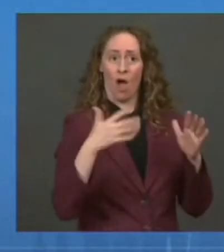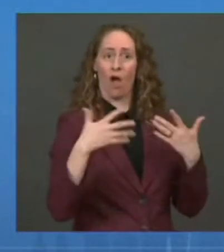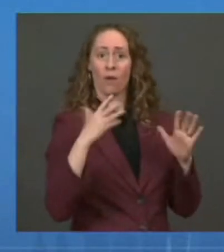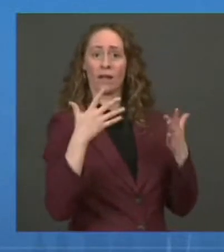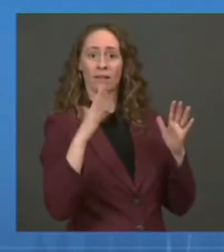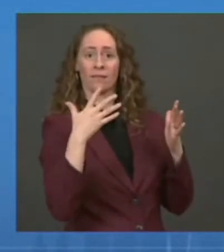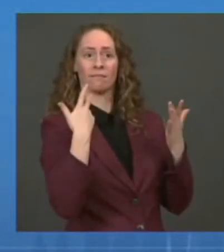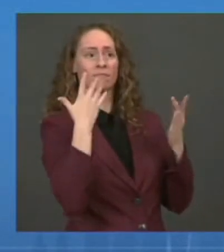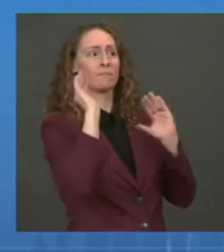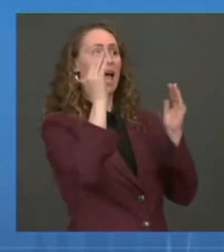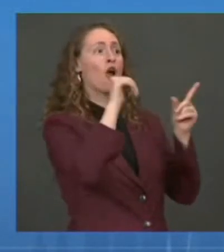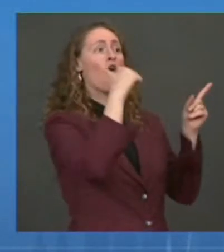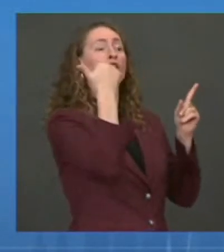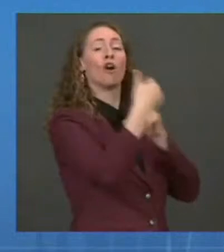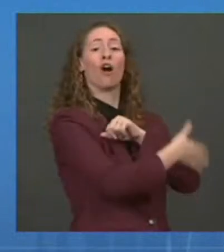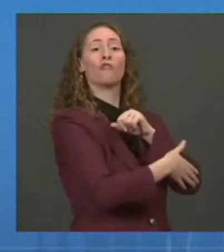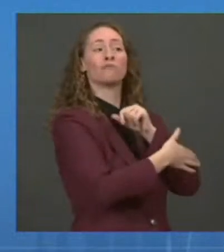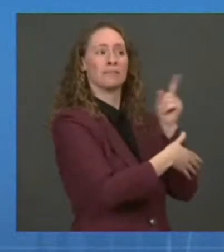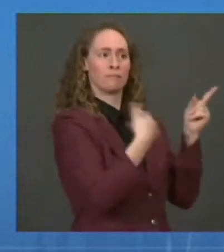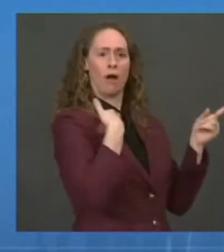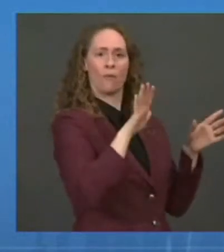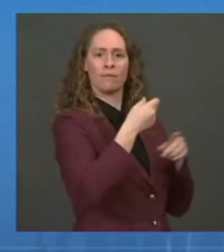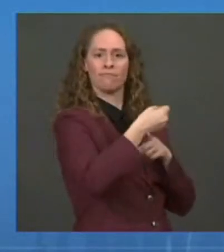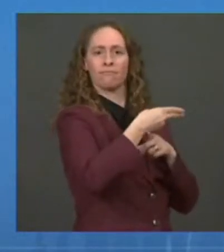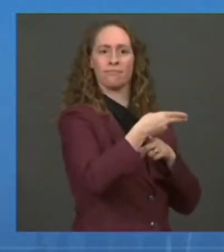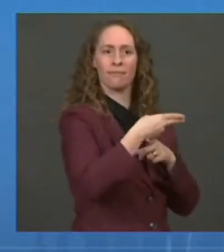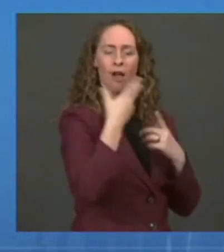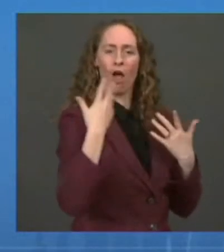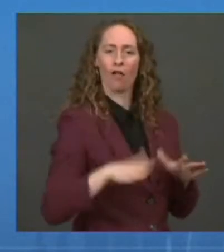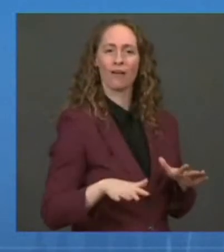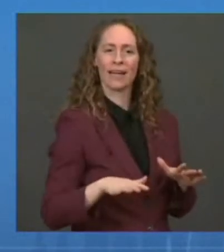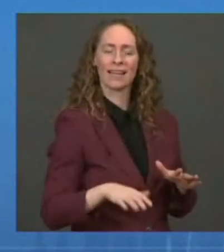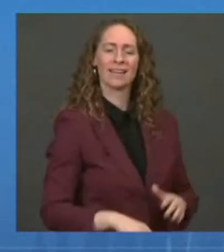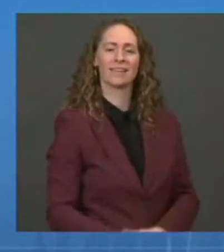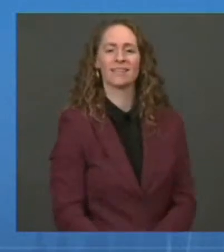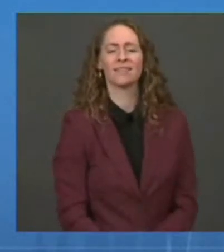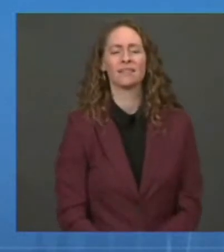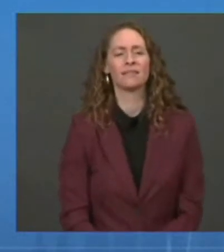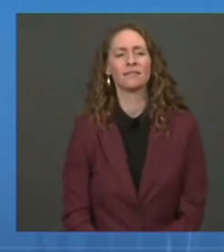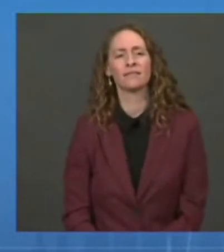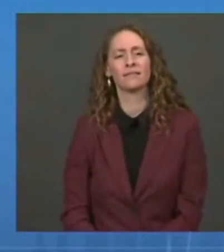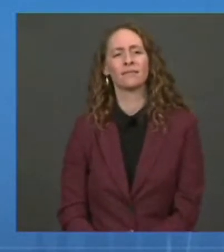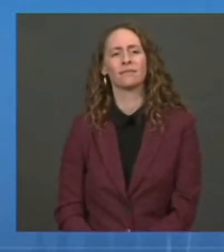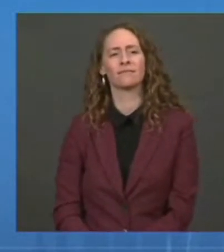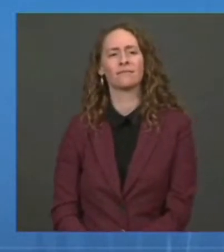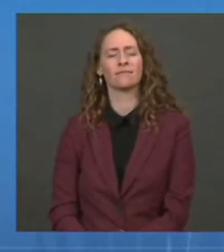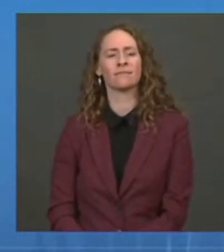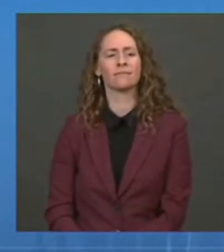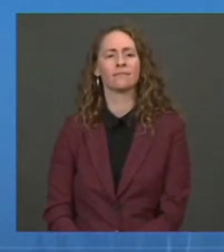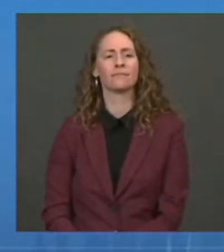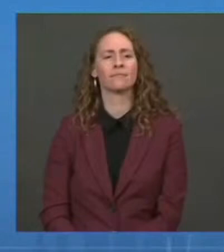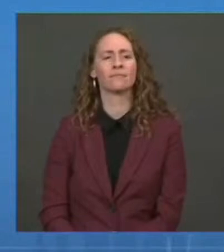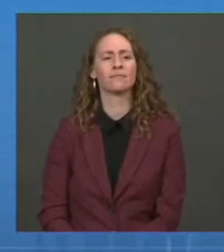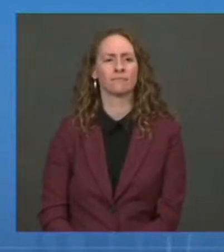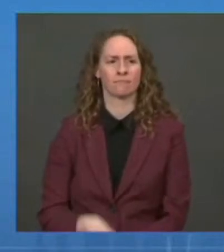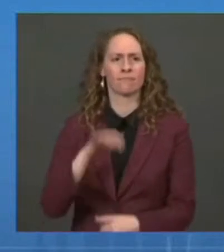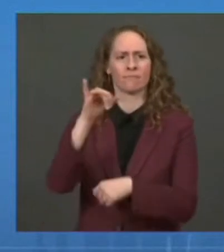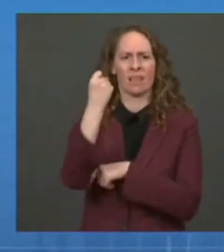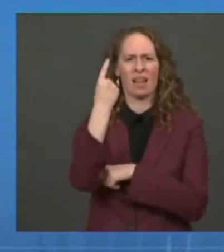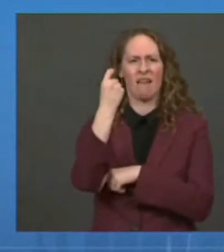COUNTRIES HAVE DELIVERED IN